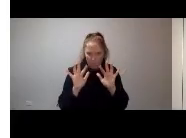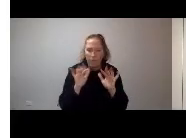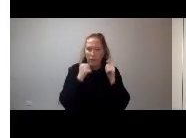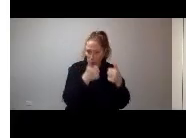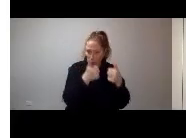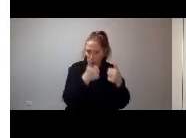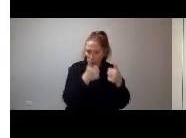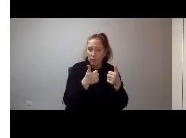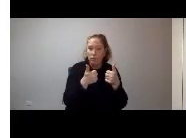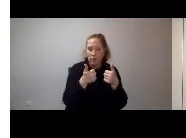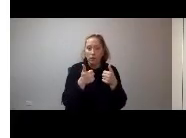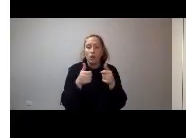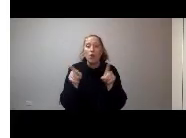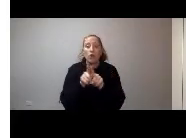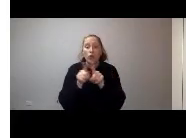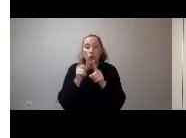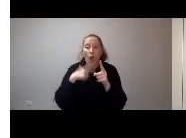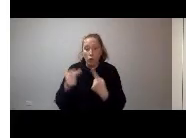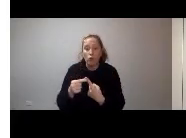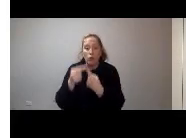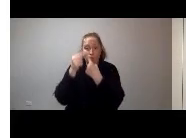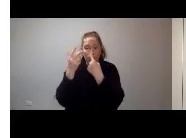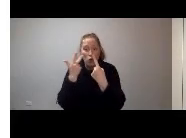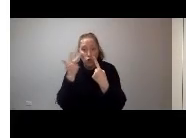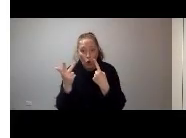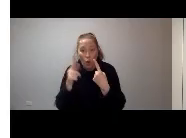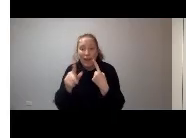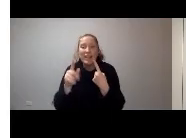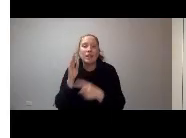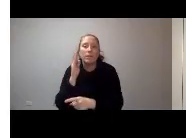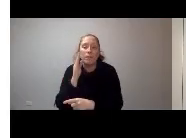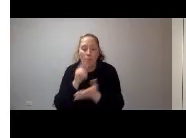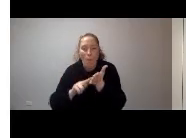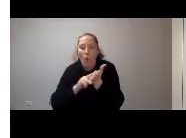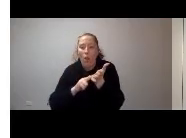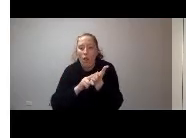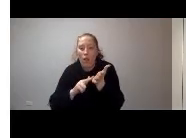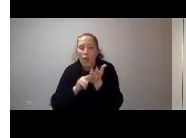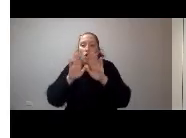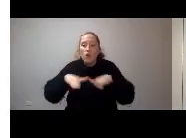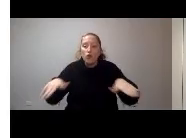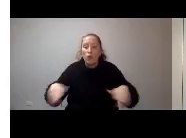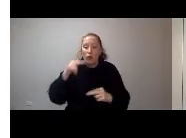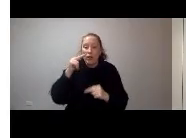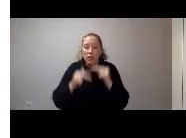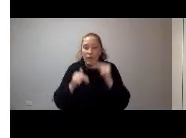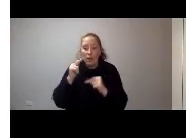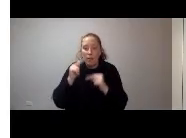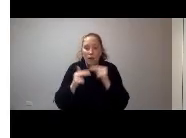The other one I really want to bring your attention to is the purple line, which is children developmentally vulnerable on two or more domains.